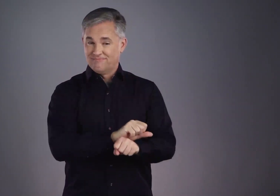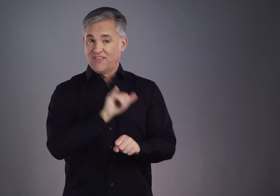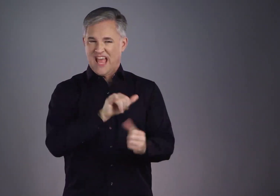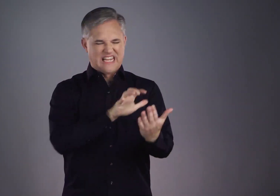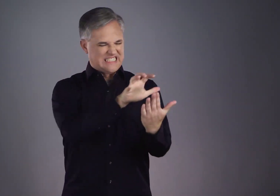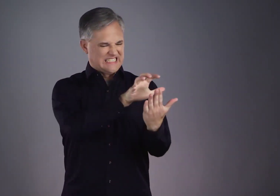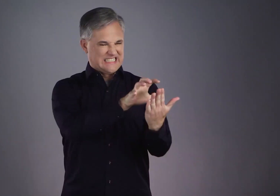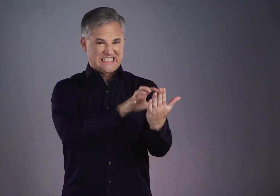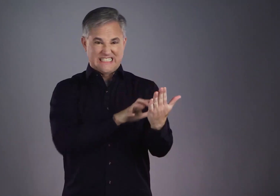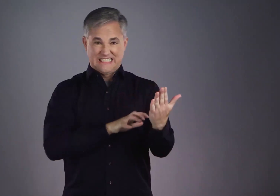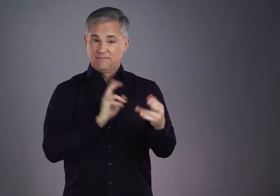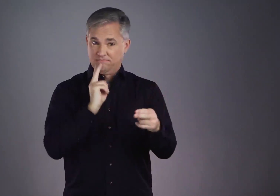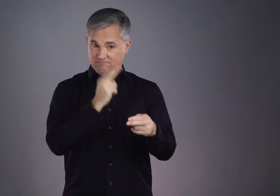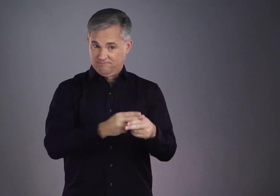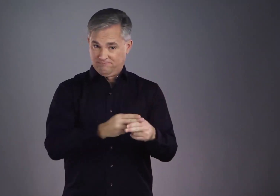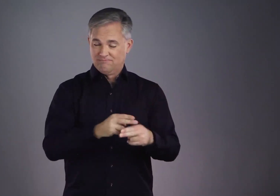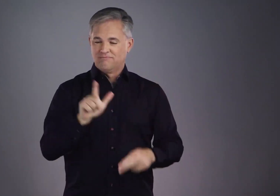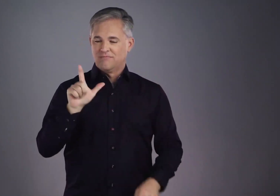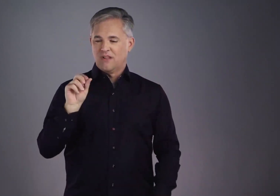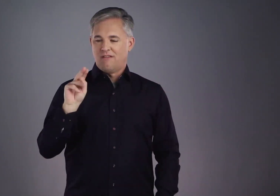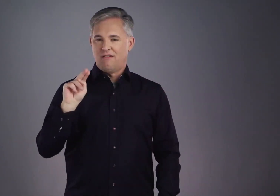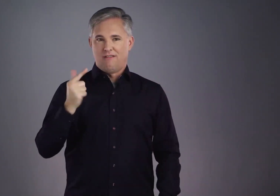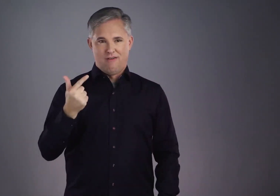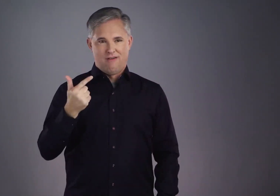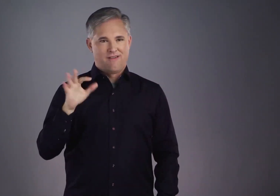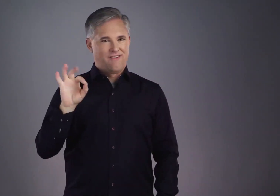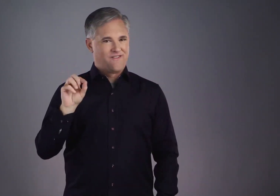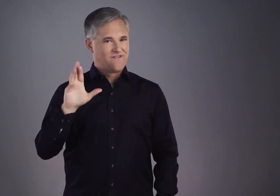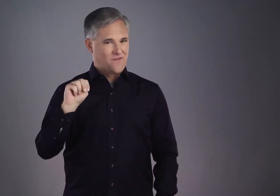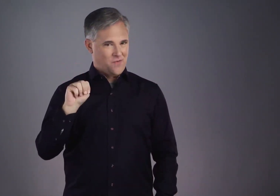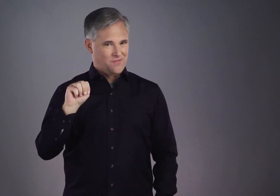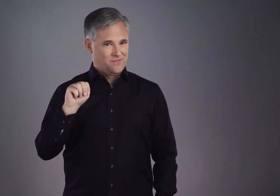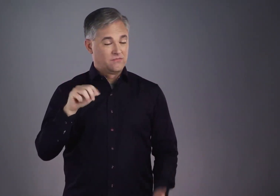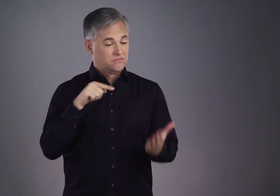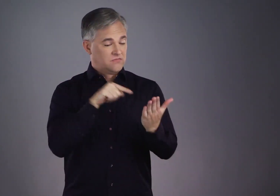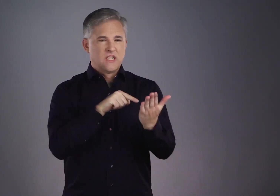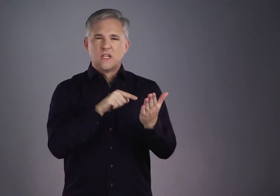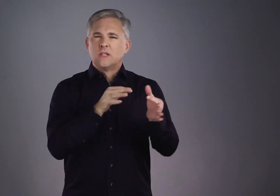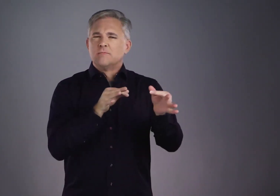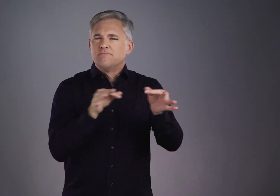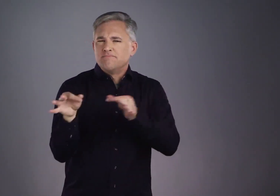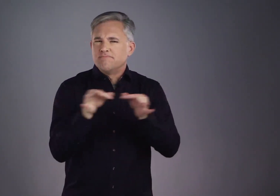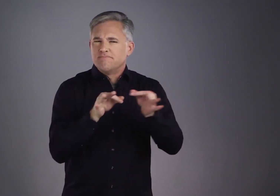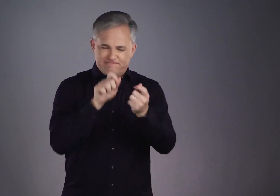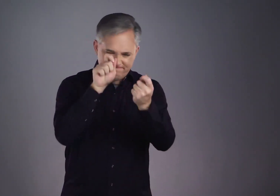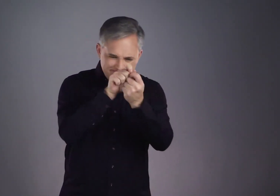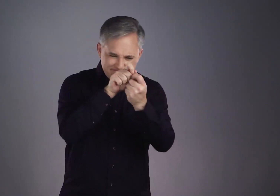On the next page, A.A.’s “12 Traditions” are seen in their so-called “short form,”